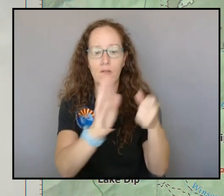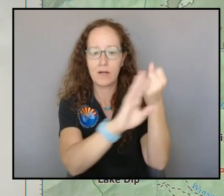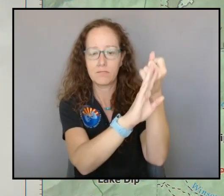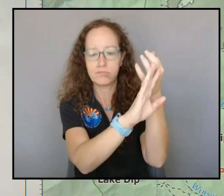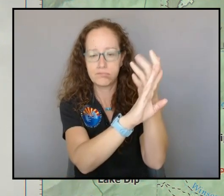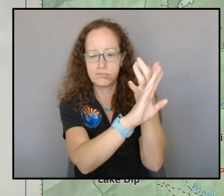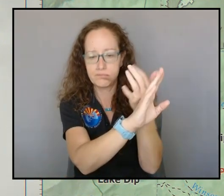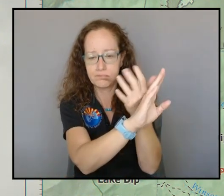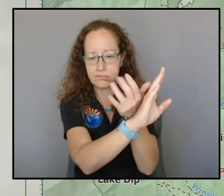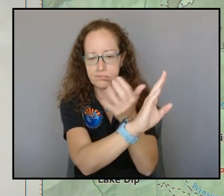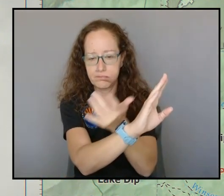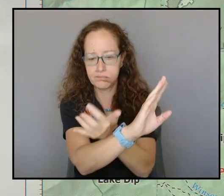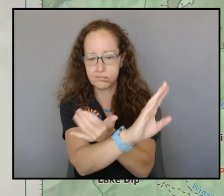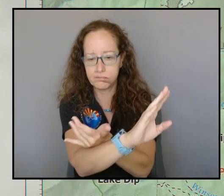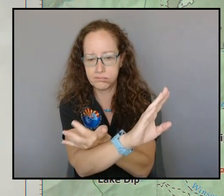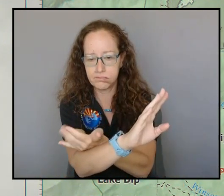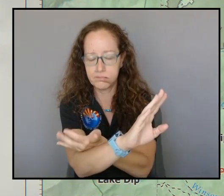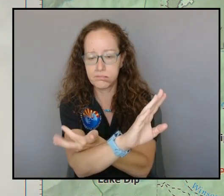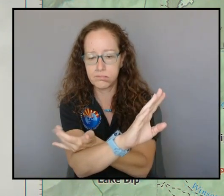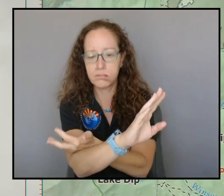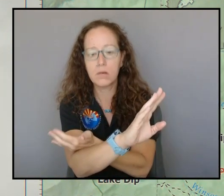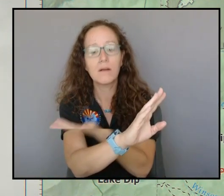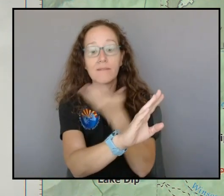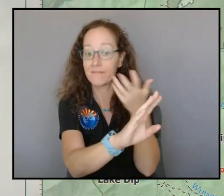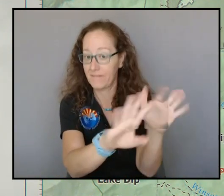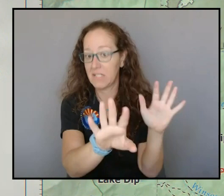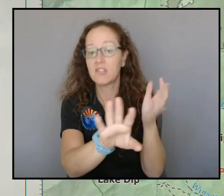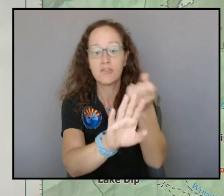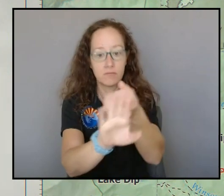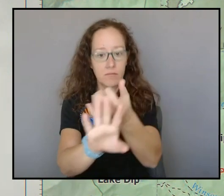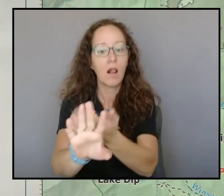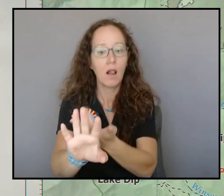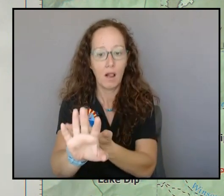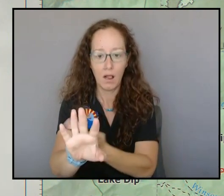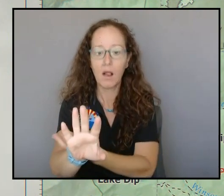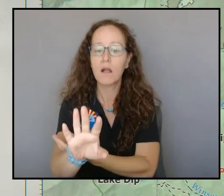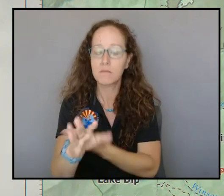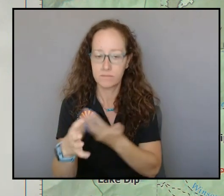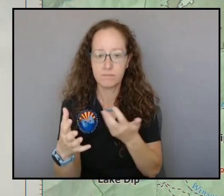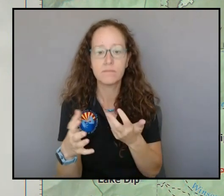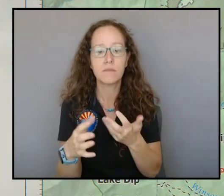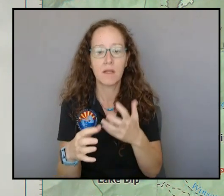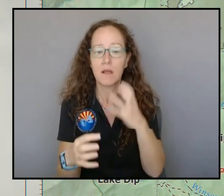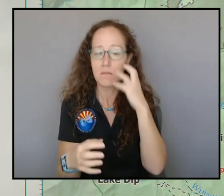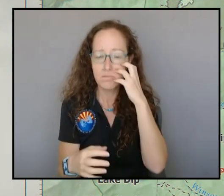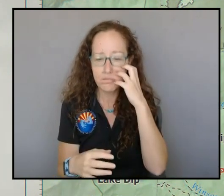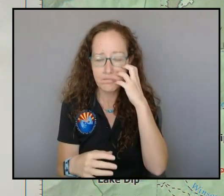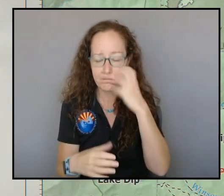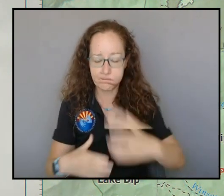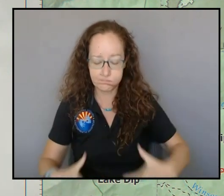and those heavier fuel types, that it's coming into alignment too. We've got weather stuff up up here that we're coming back